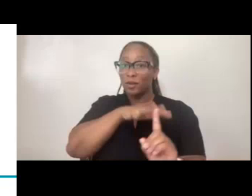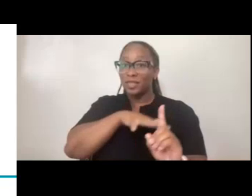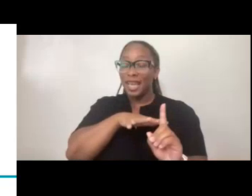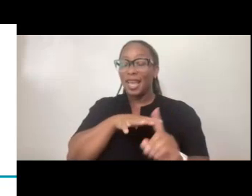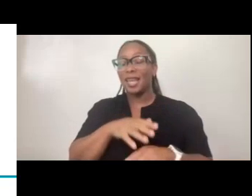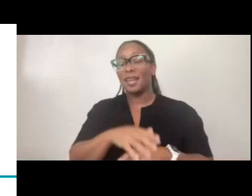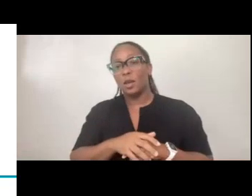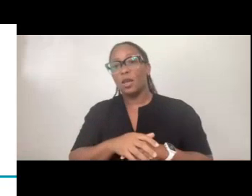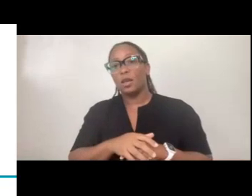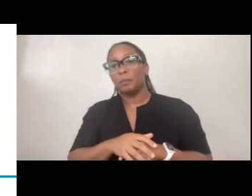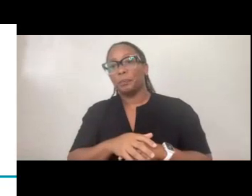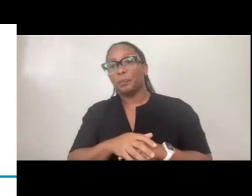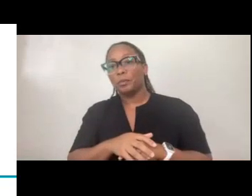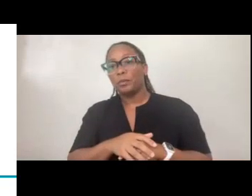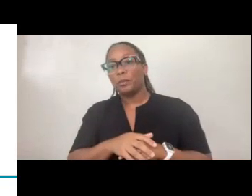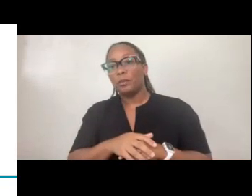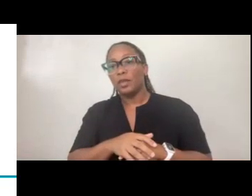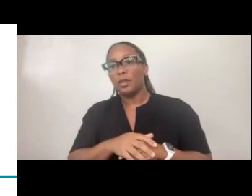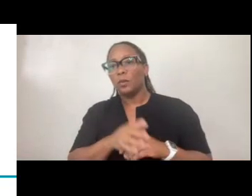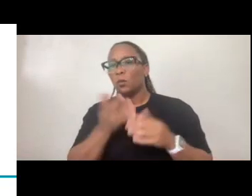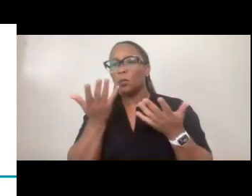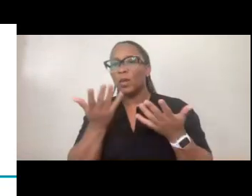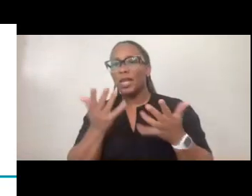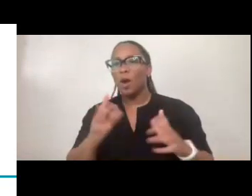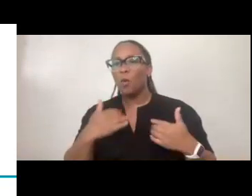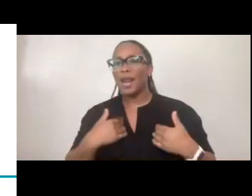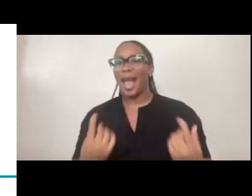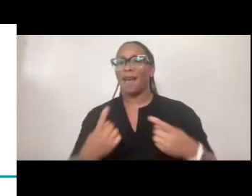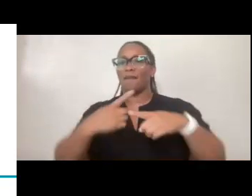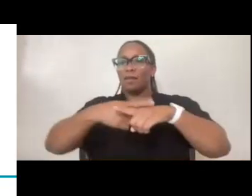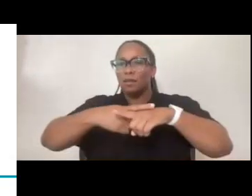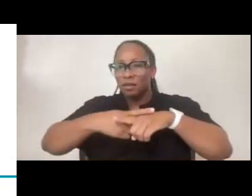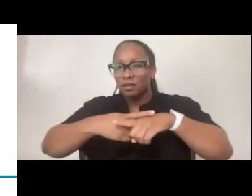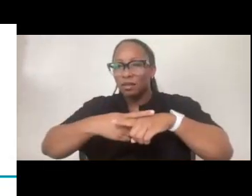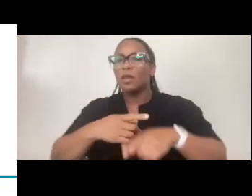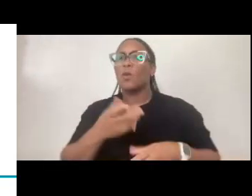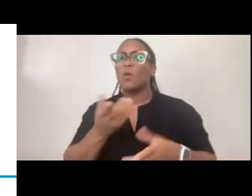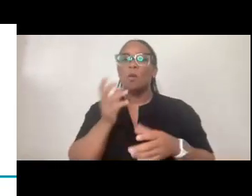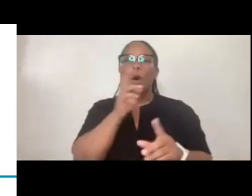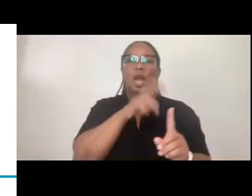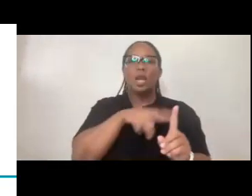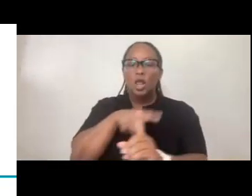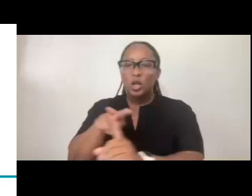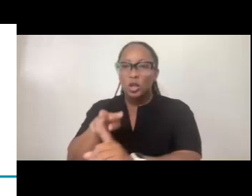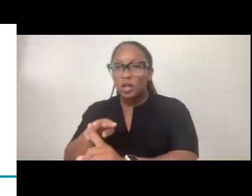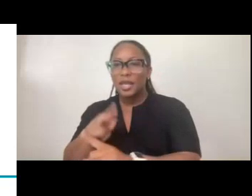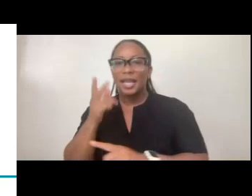we want to not have more crossover than is needed. We want to look at how we can.